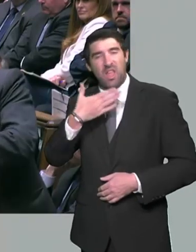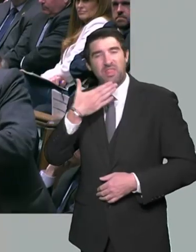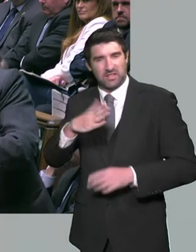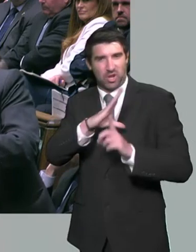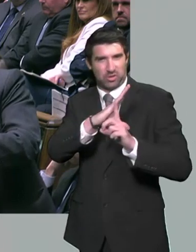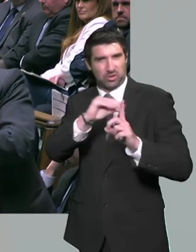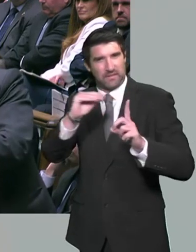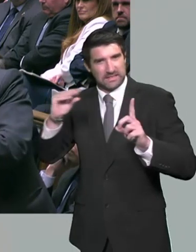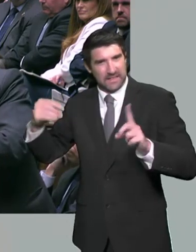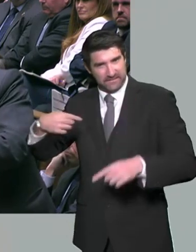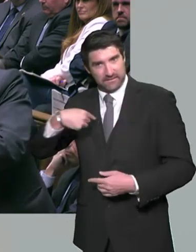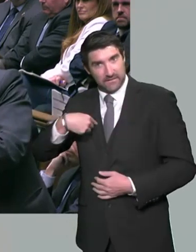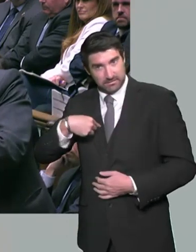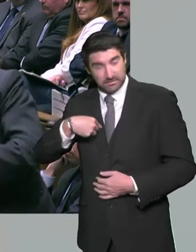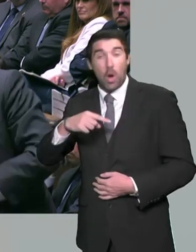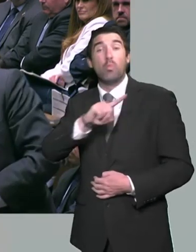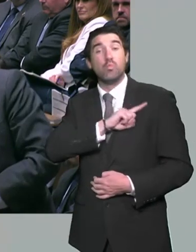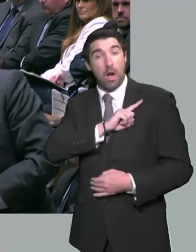with record numbers of people in payroll employment.